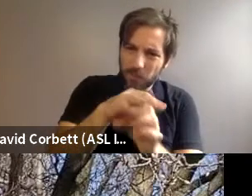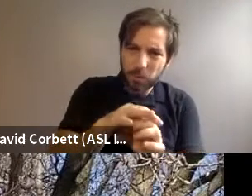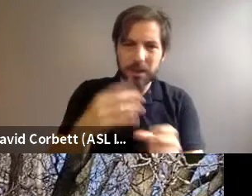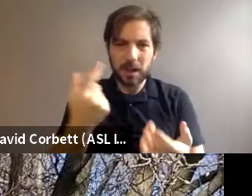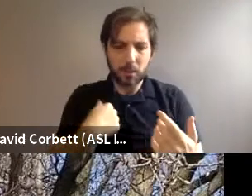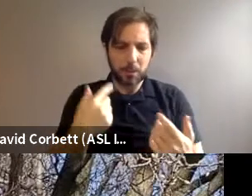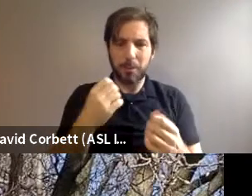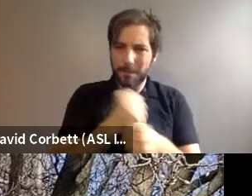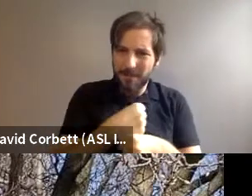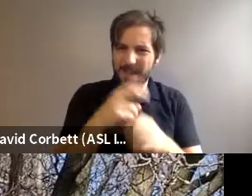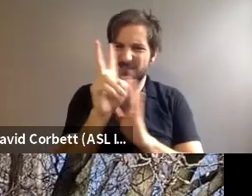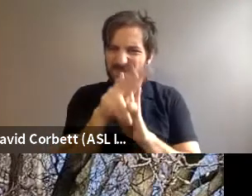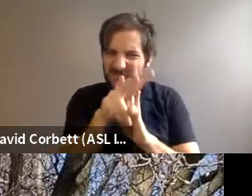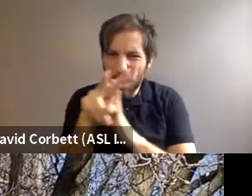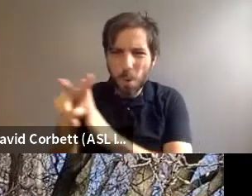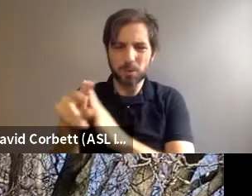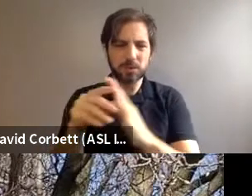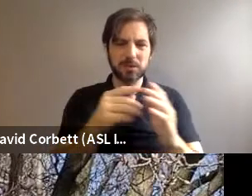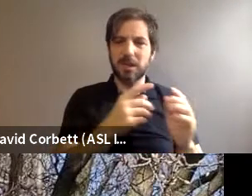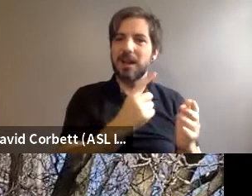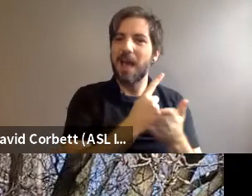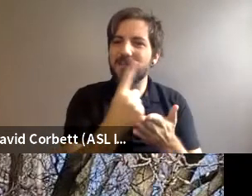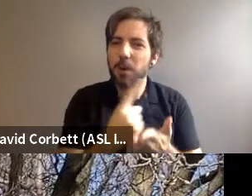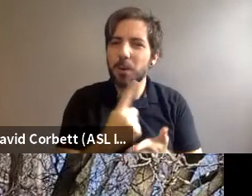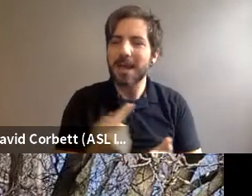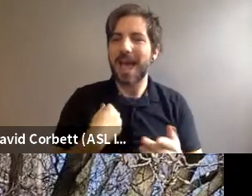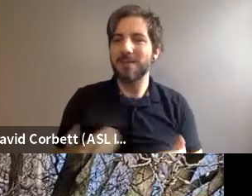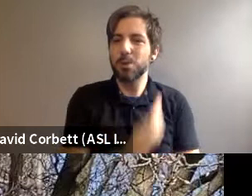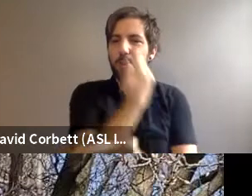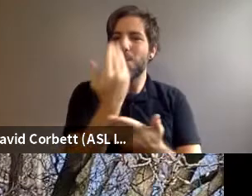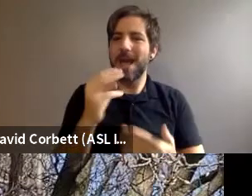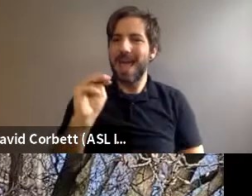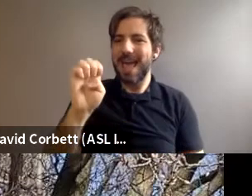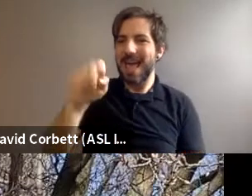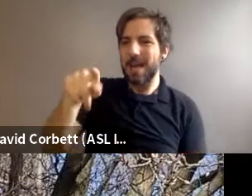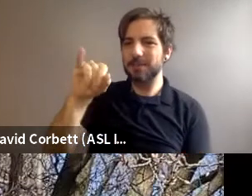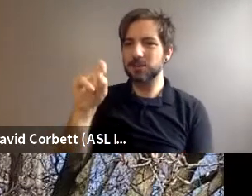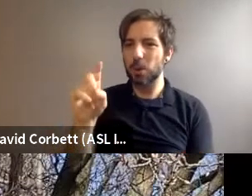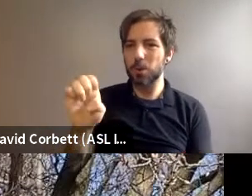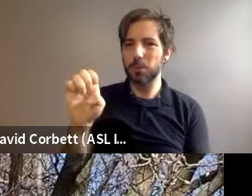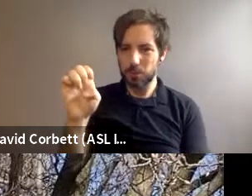weekly episodes and included information on how to check voter registration, how to register